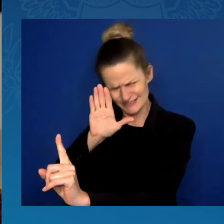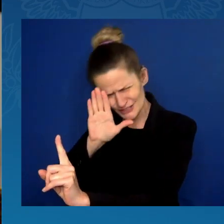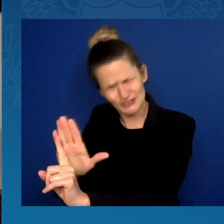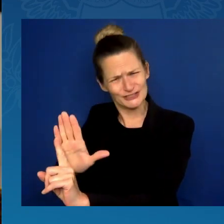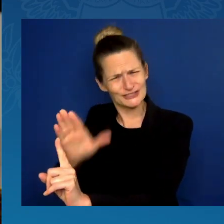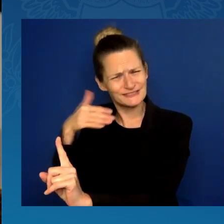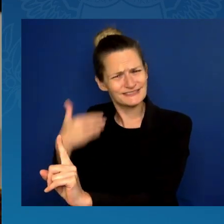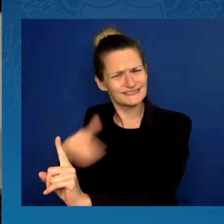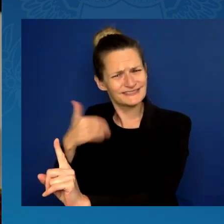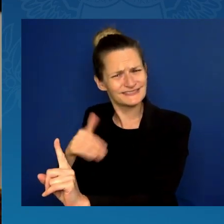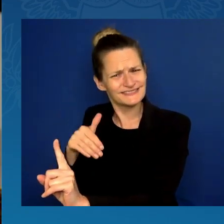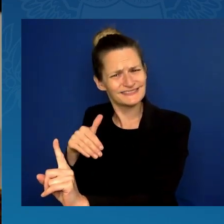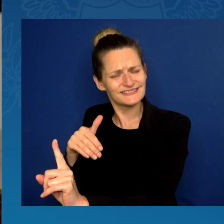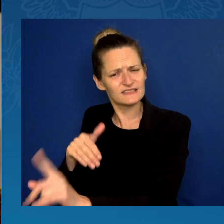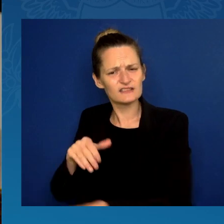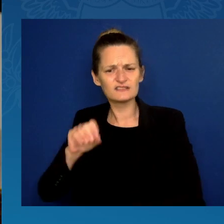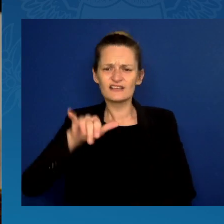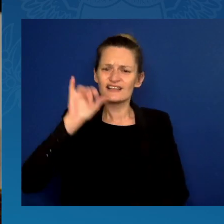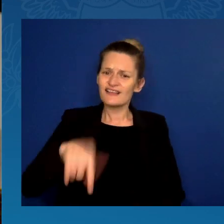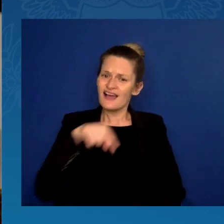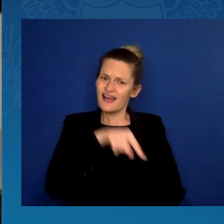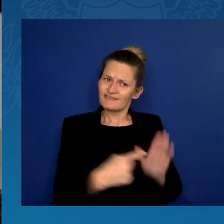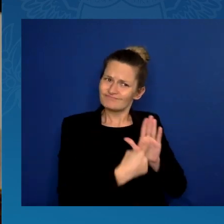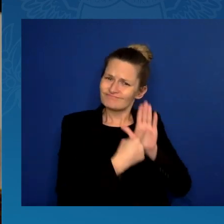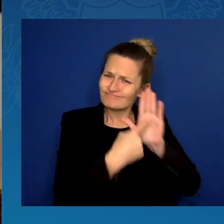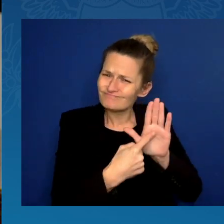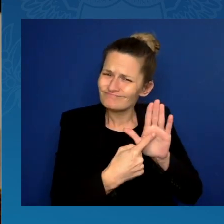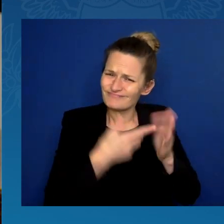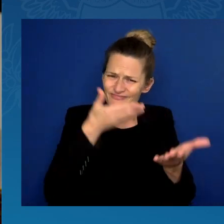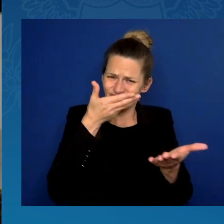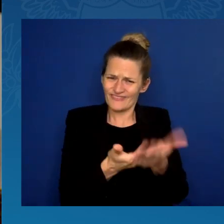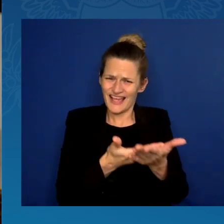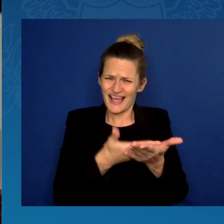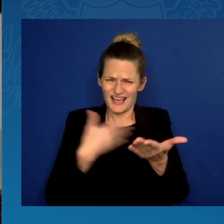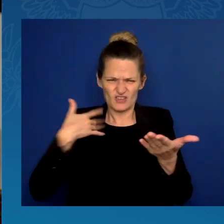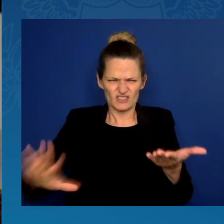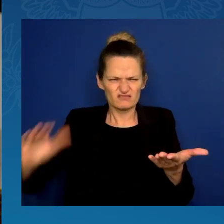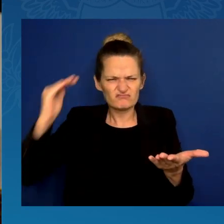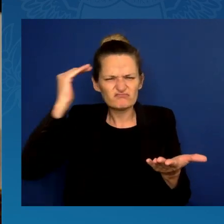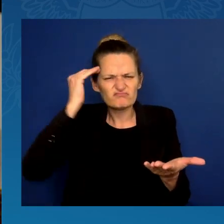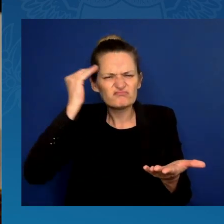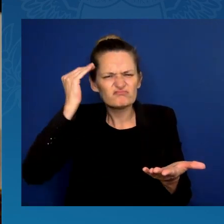as we know, in Kansas, the people of Kansas,